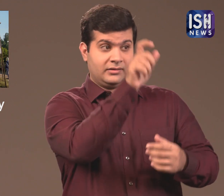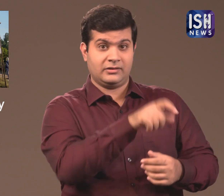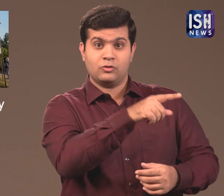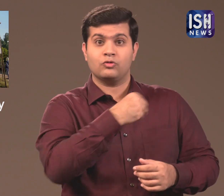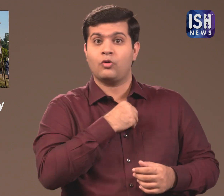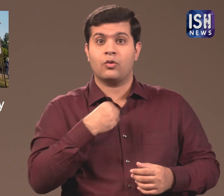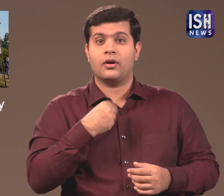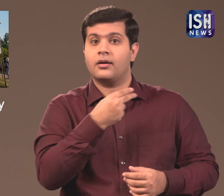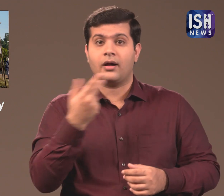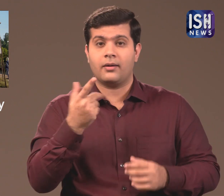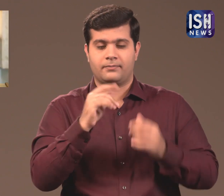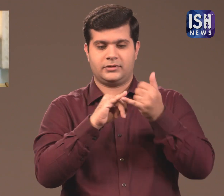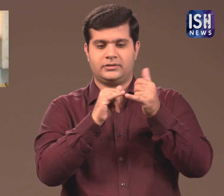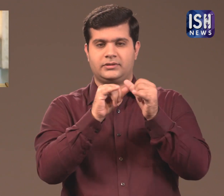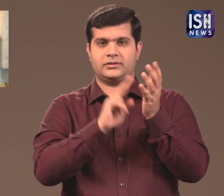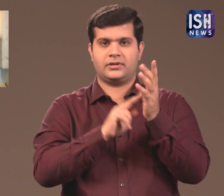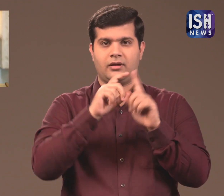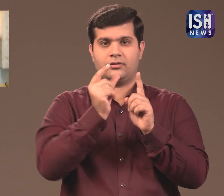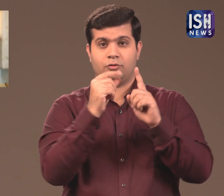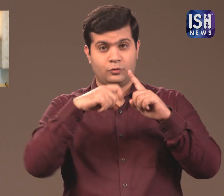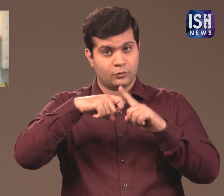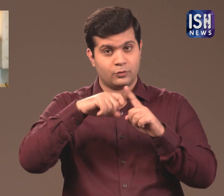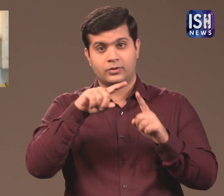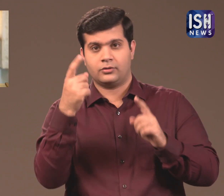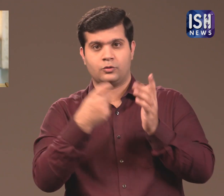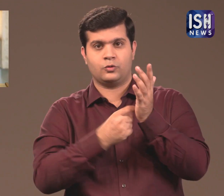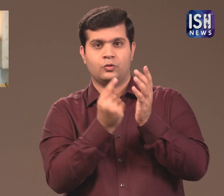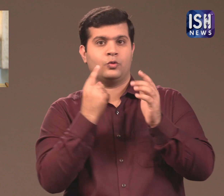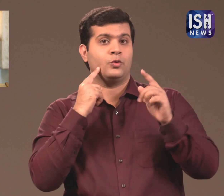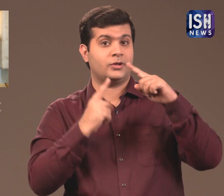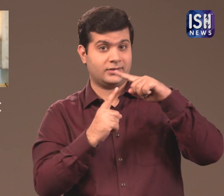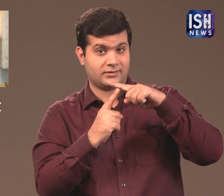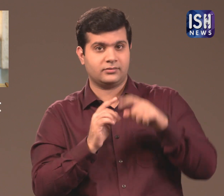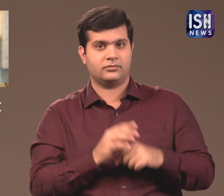The Doctor's name was Sanduk Ruit.